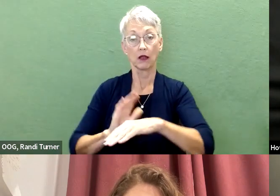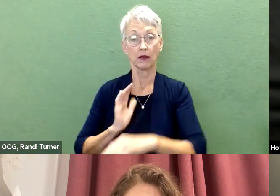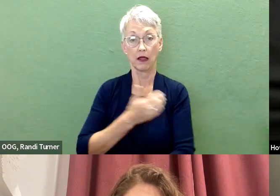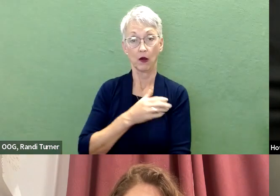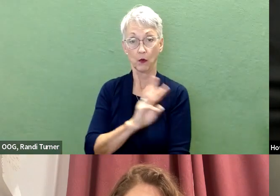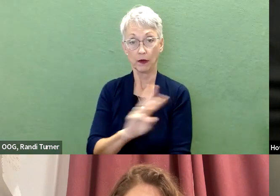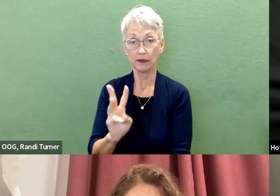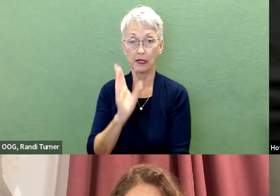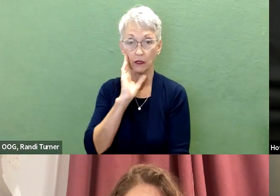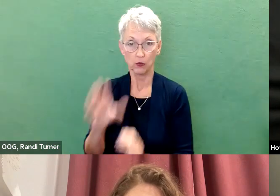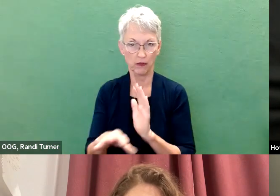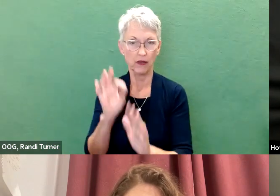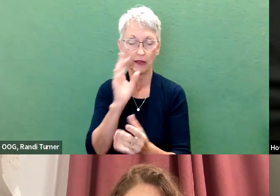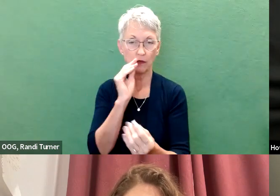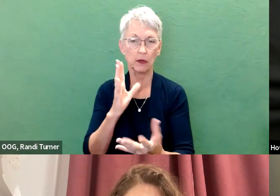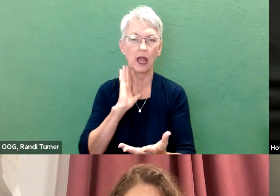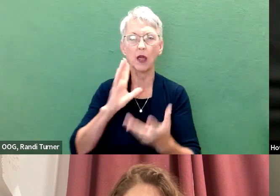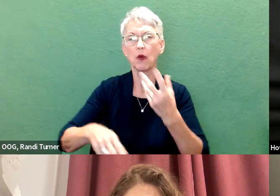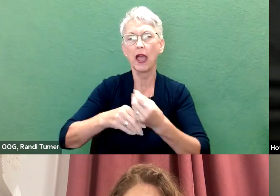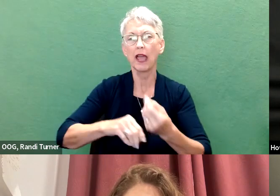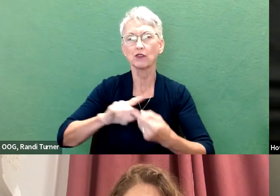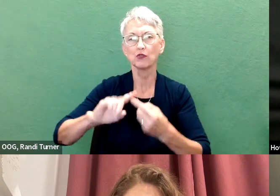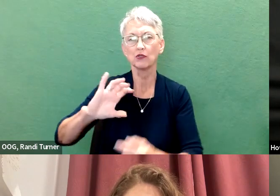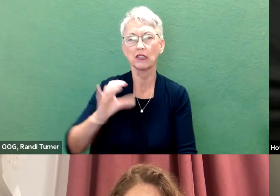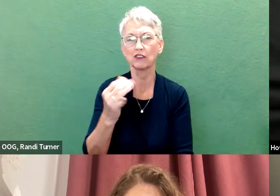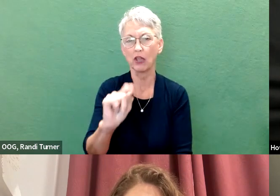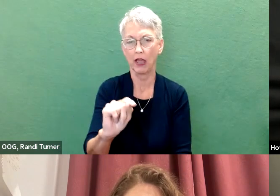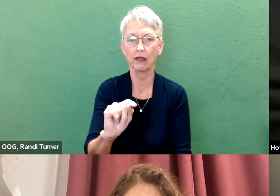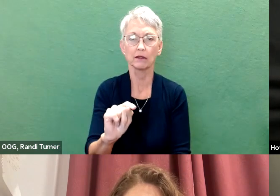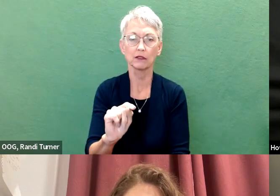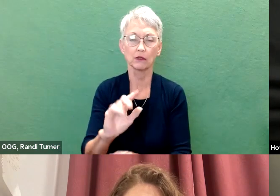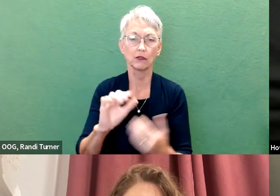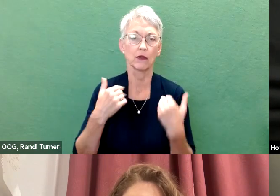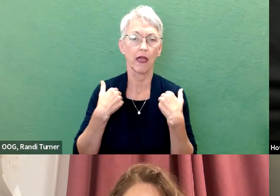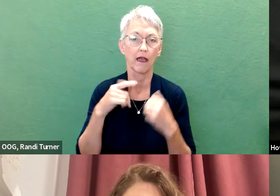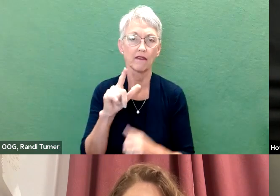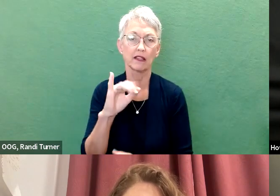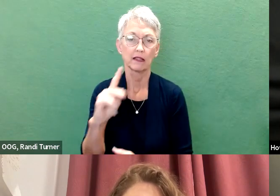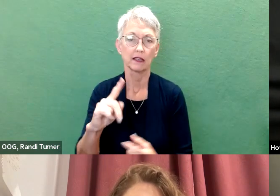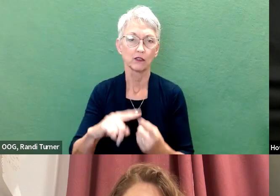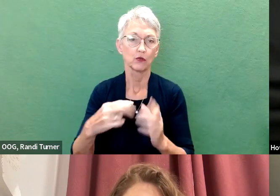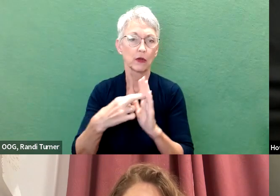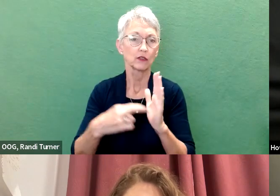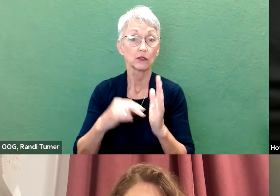present. If you do, open your video so we can see you. If you would prefer to write it or sign it, that's fine.